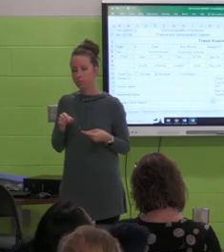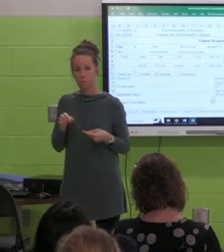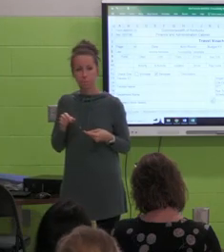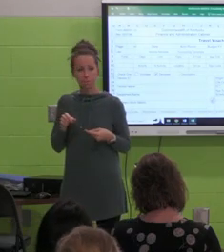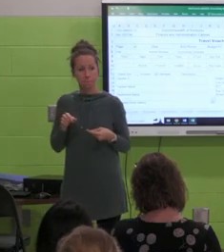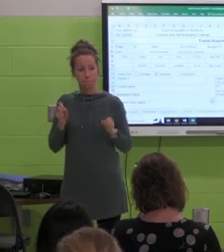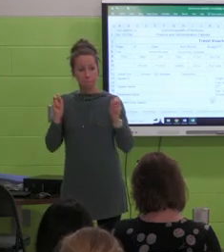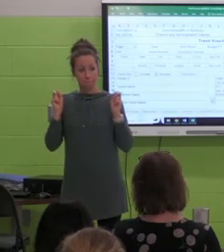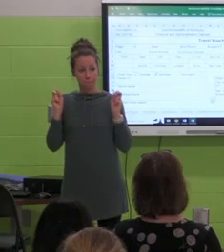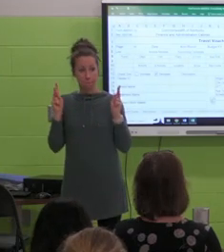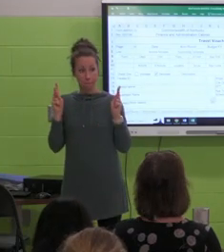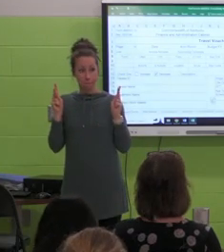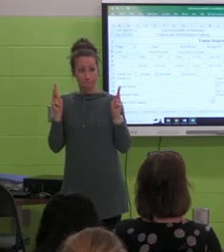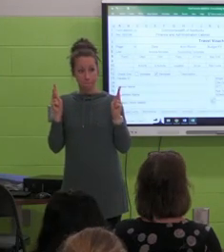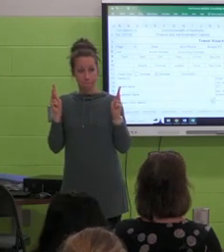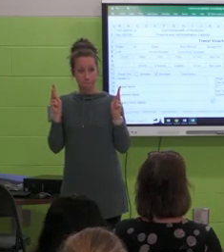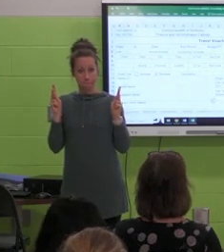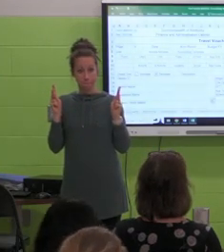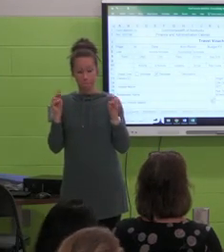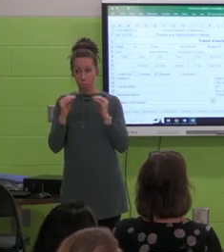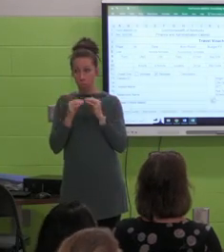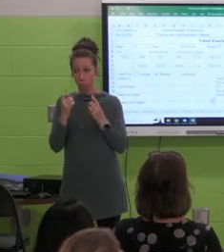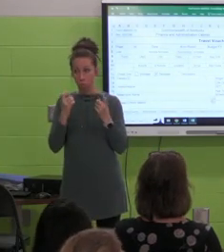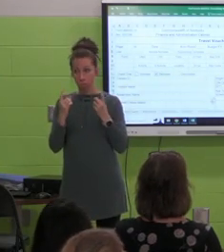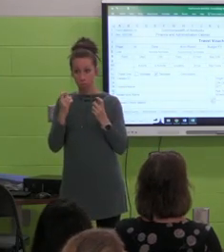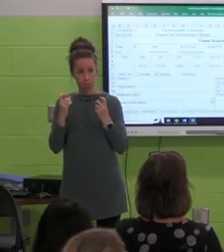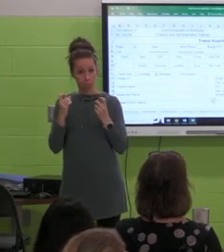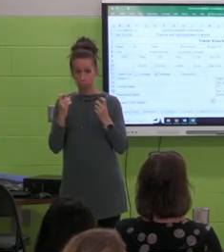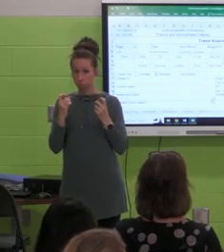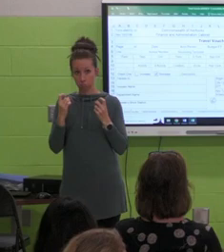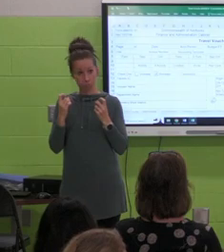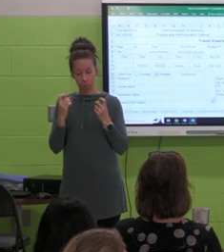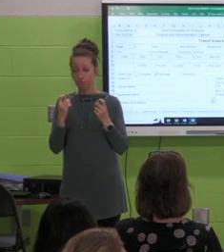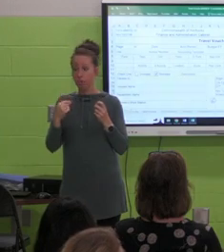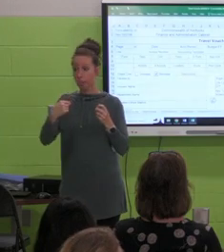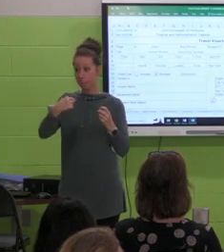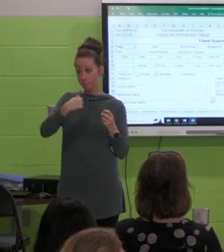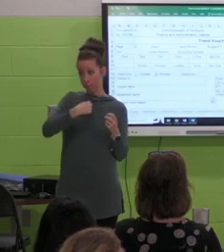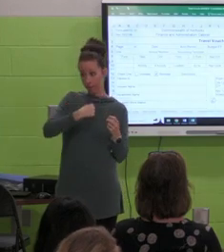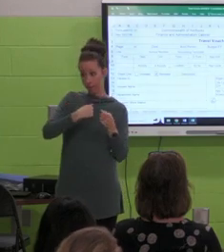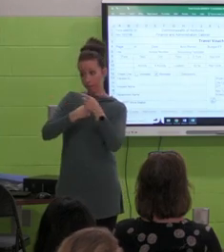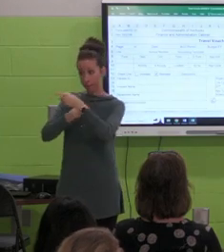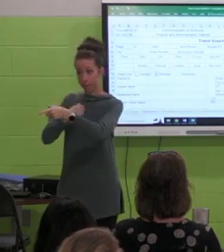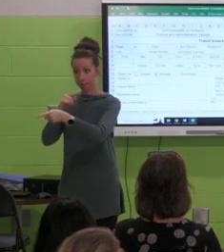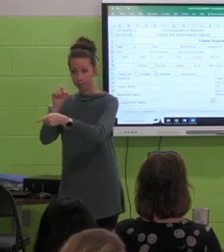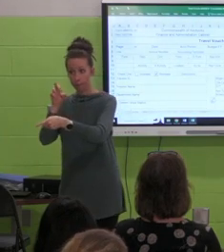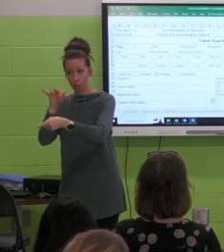Okay all right if no other questions um Terry and I are going to kind of talk budget with shannon